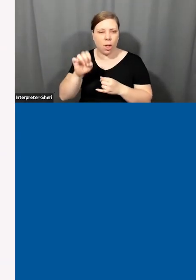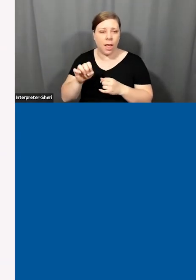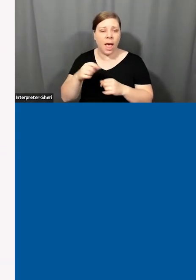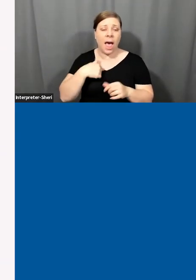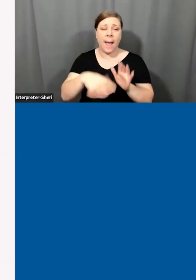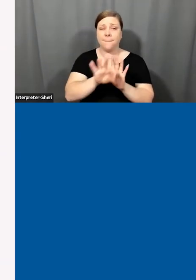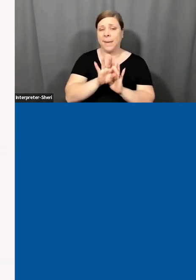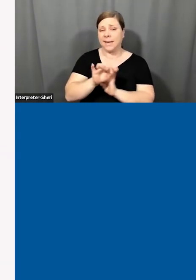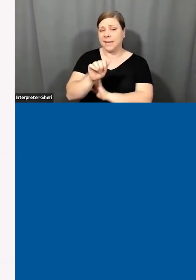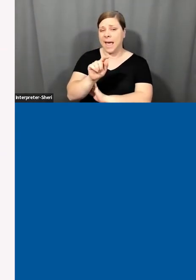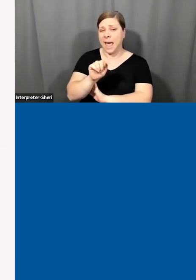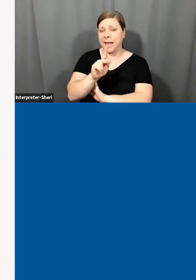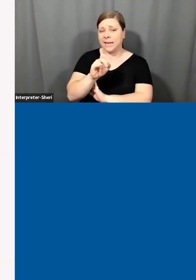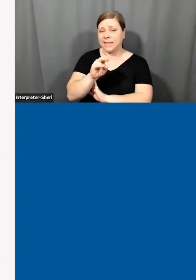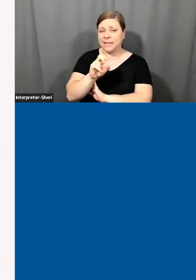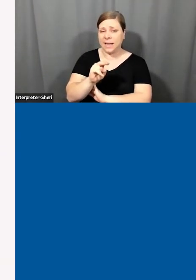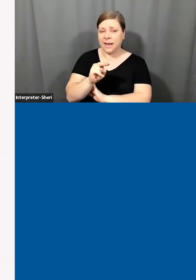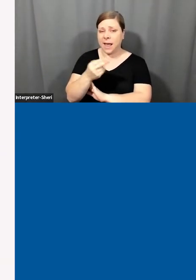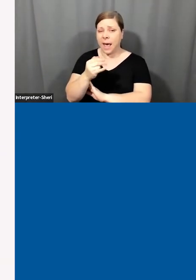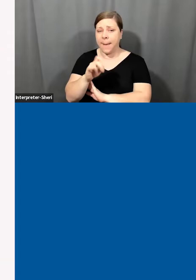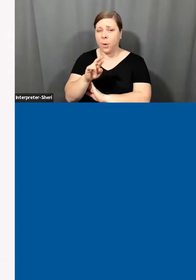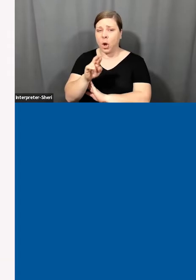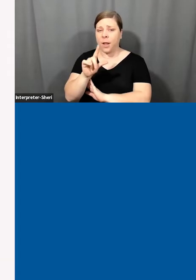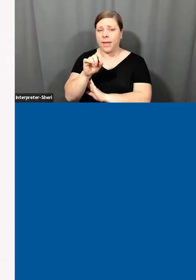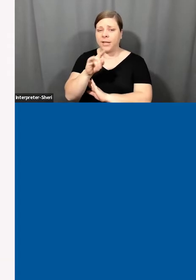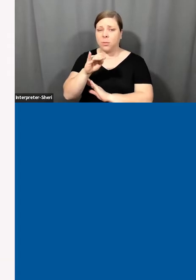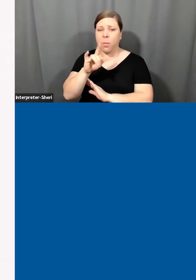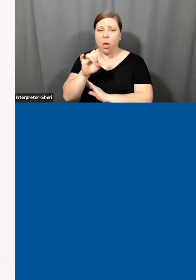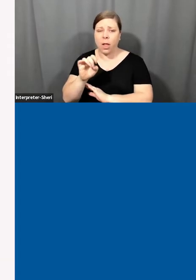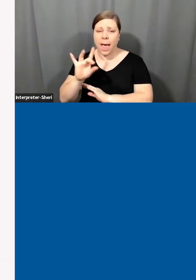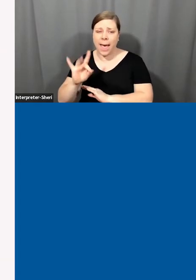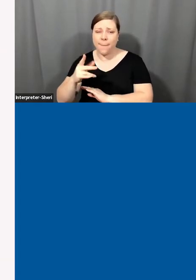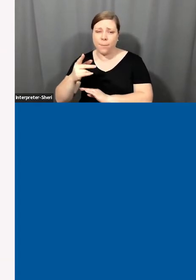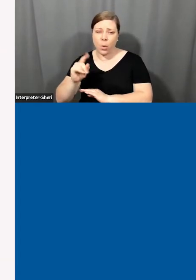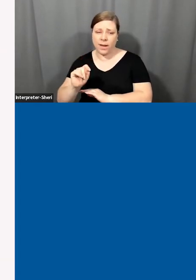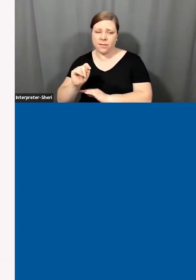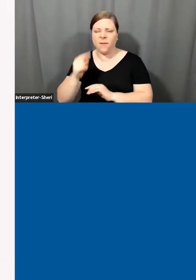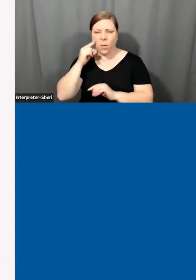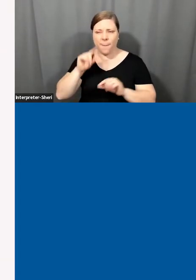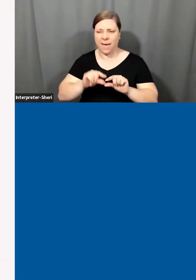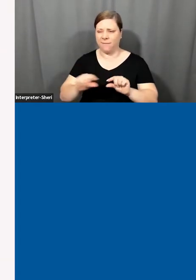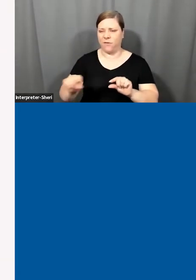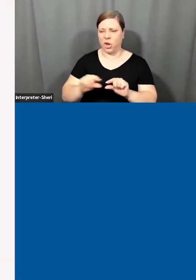because I wanted that to be the most readable content. We want people to be able to read from far away and right away.